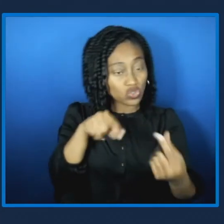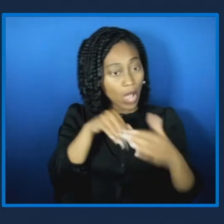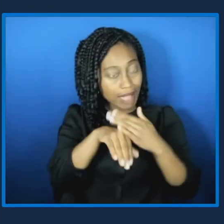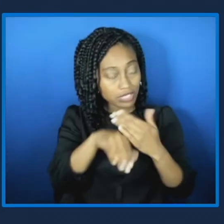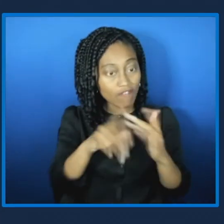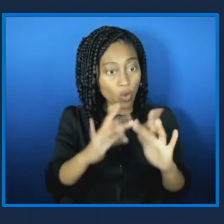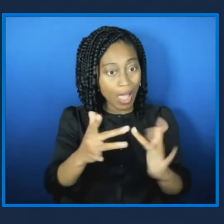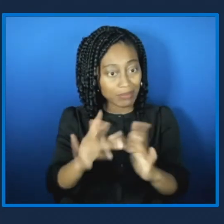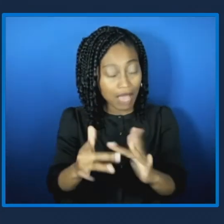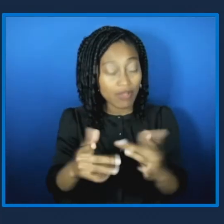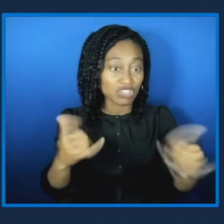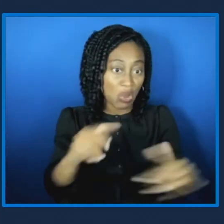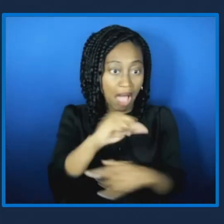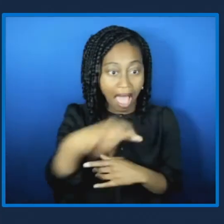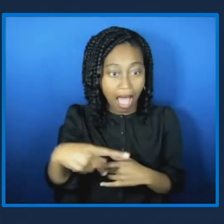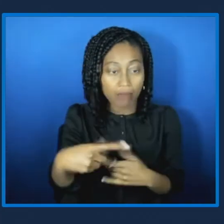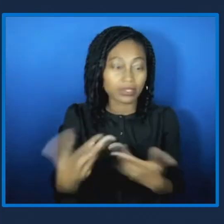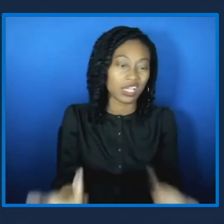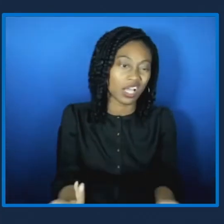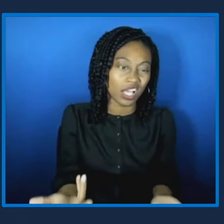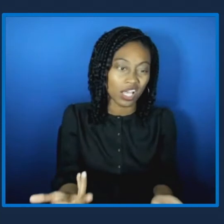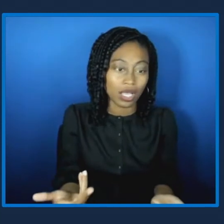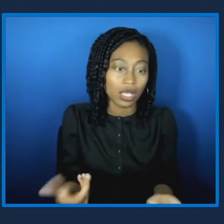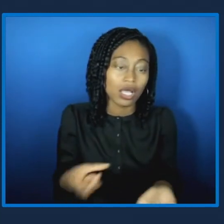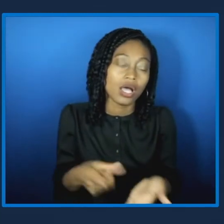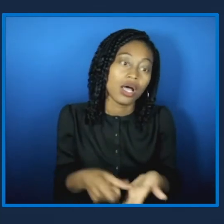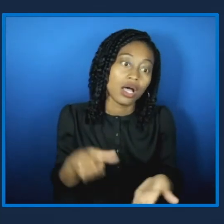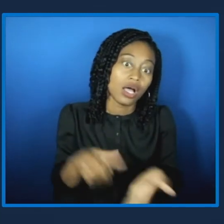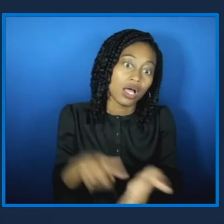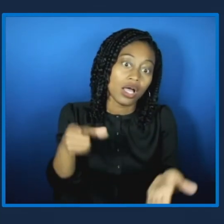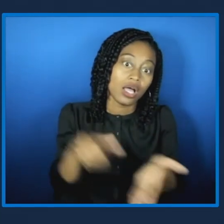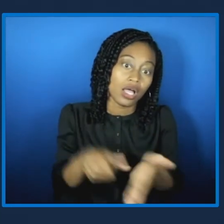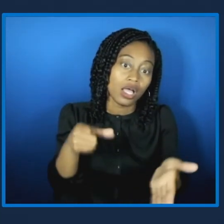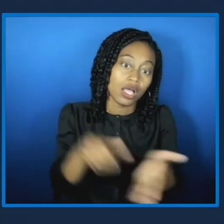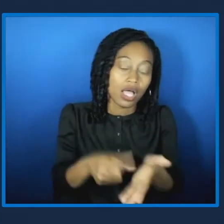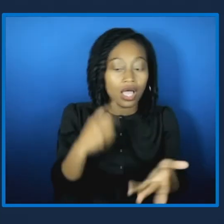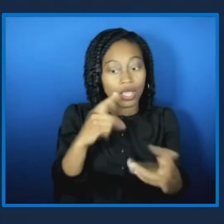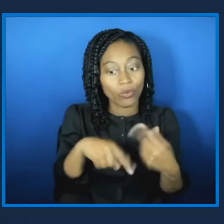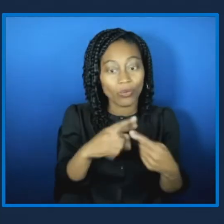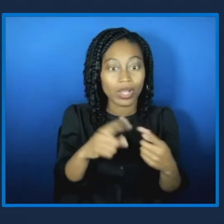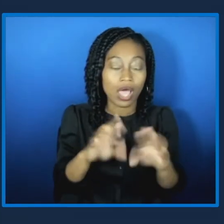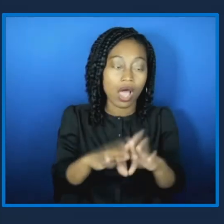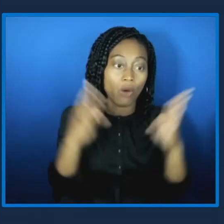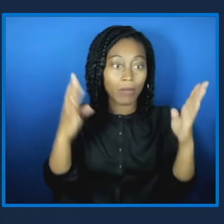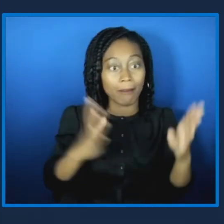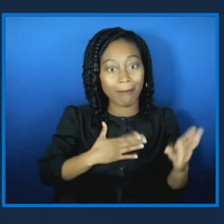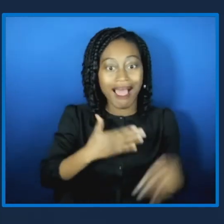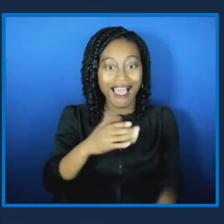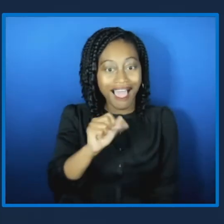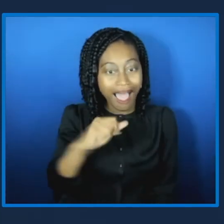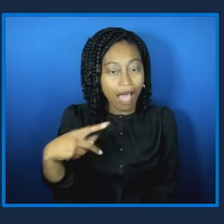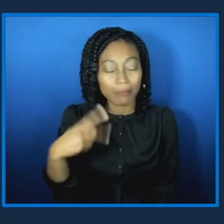where I get the dreaded button, button, button when I'm on app swiping through with my phone. That still happens to this day.